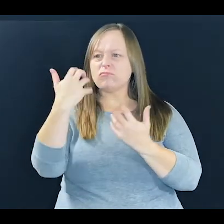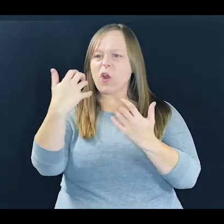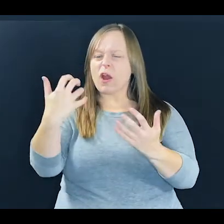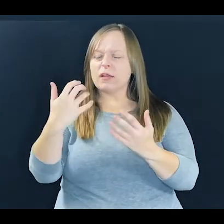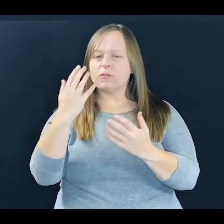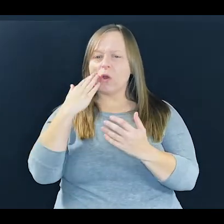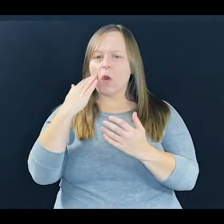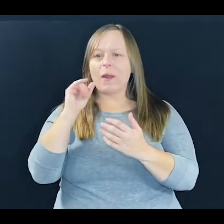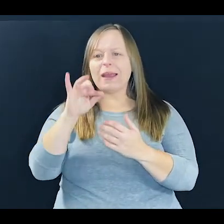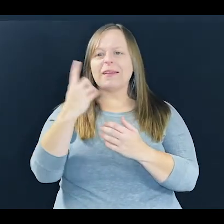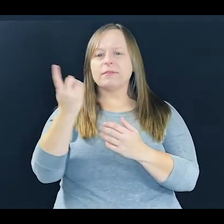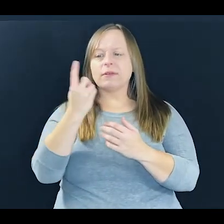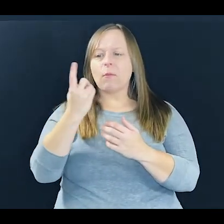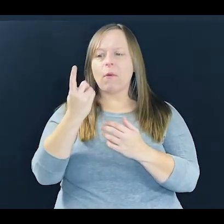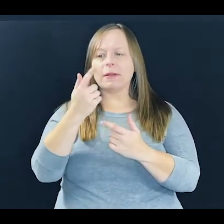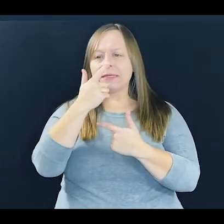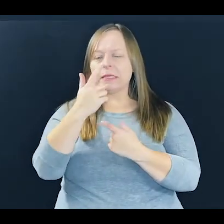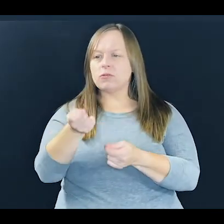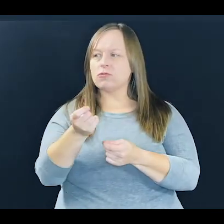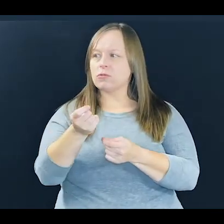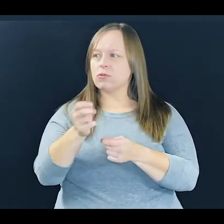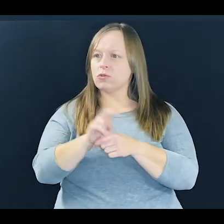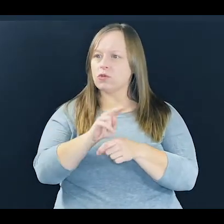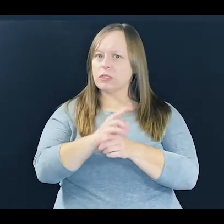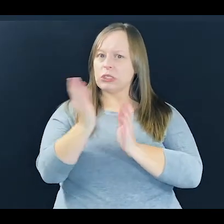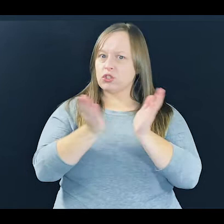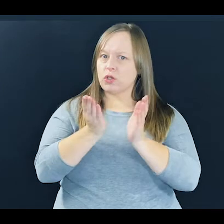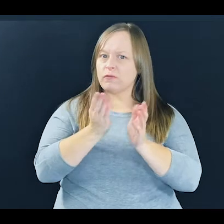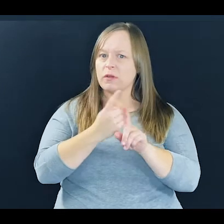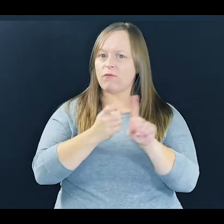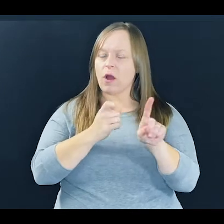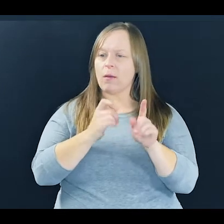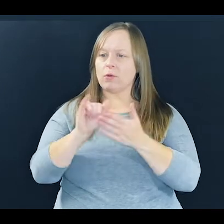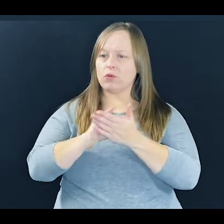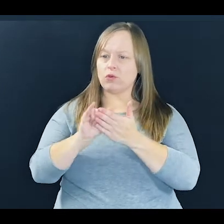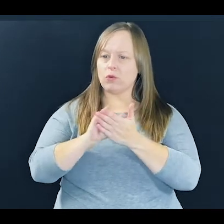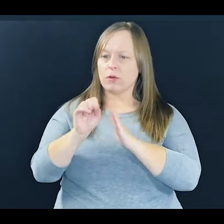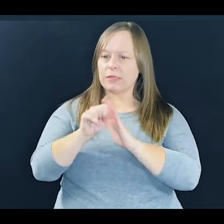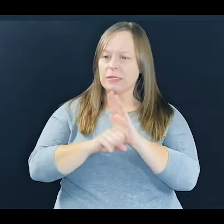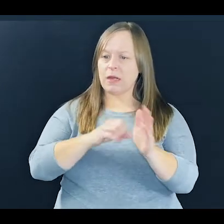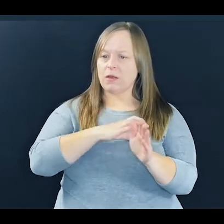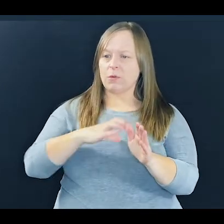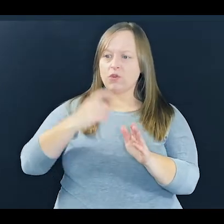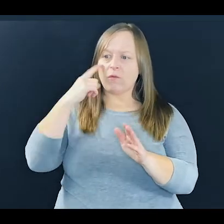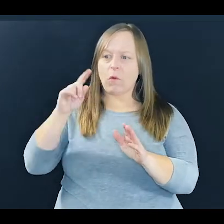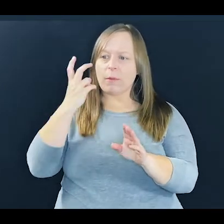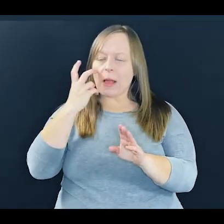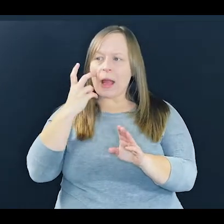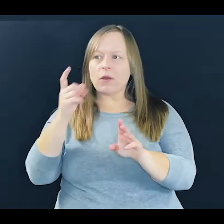know, if someone is interested in using services from the New York State Commission for the Blind, they